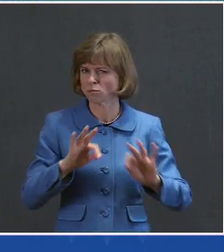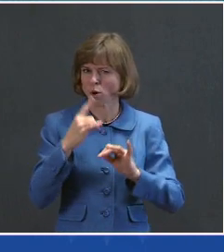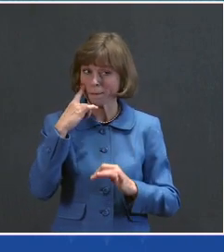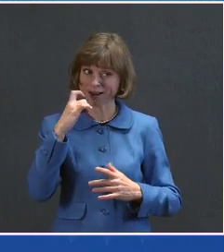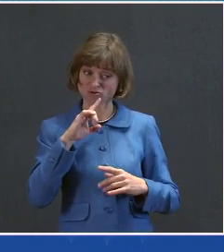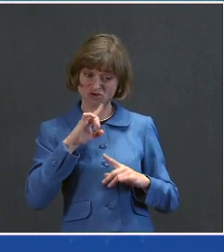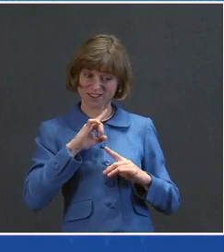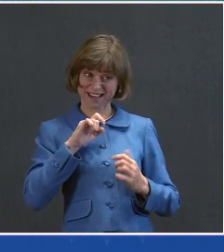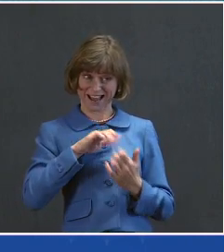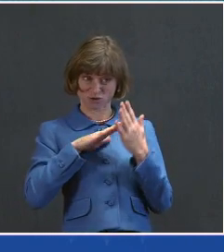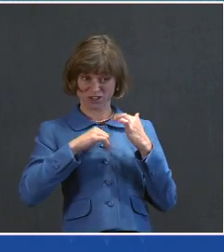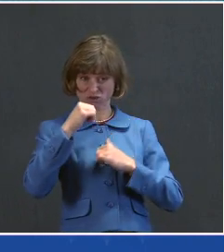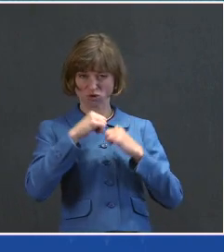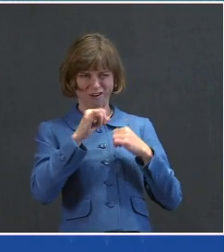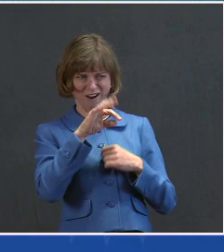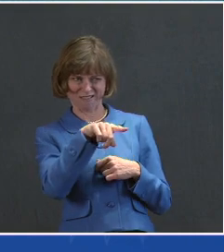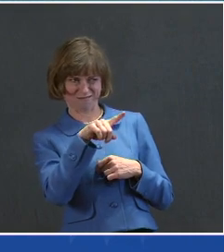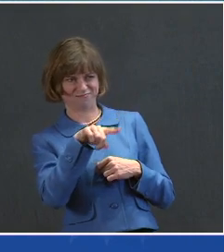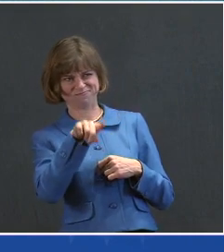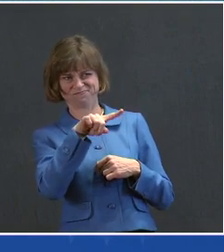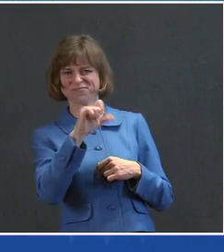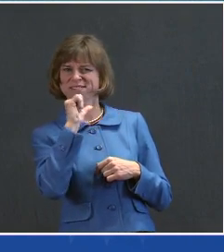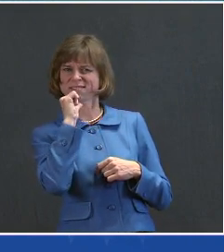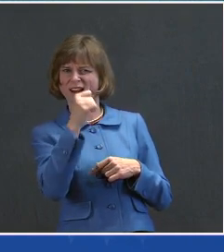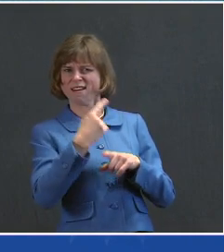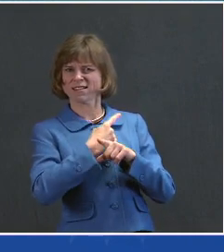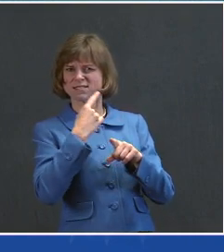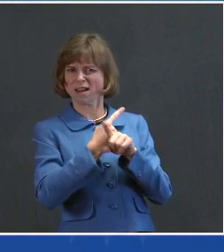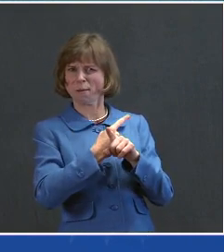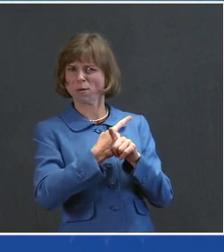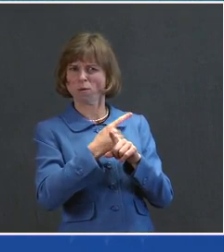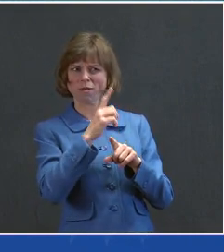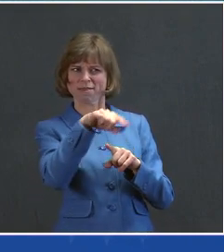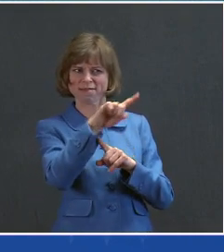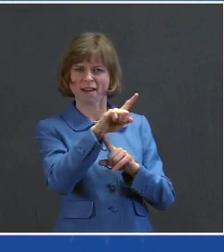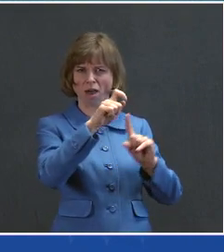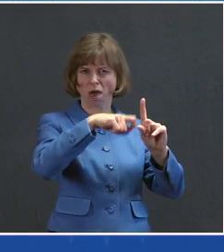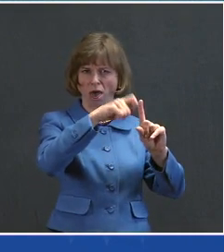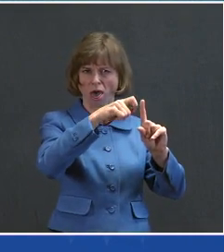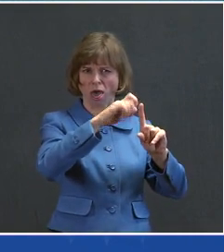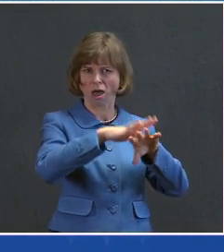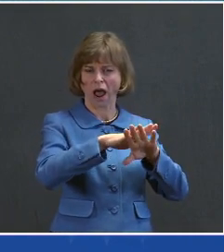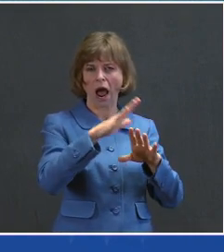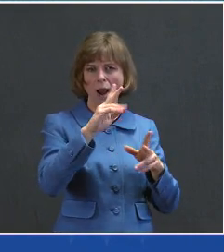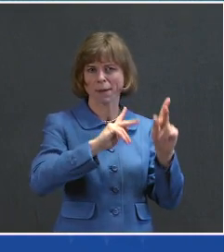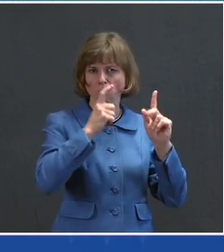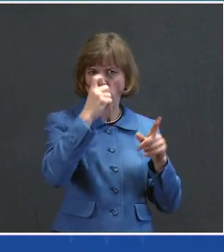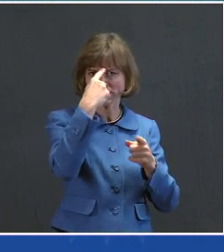an unacceptable pattern of targeted monitoring, harassment, and threats to journalists and dissidents. And it included the "Khashoggi rule."